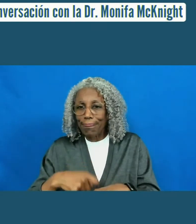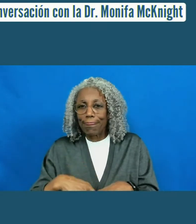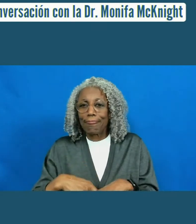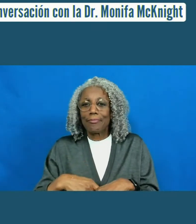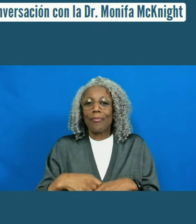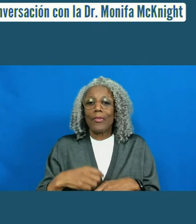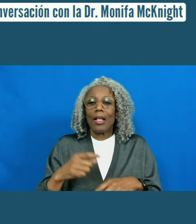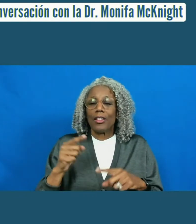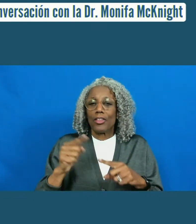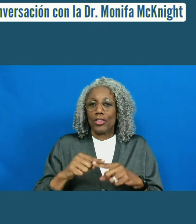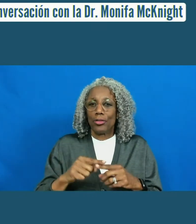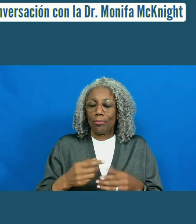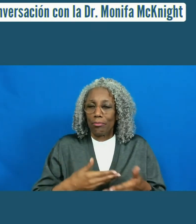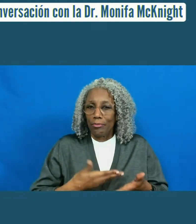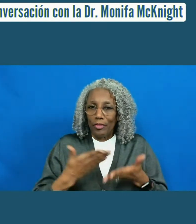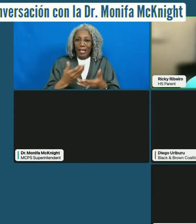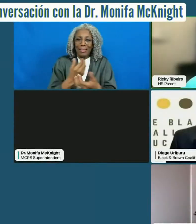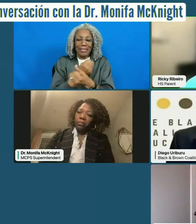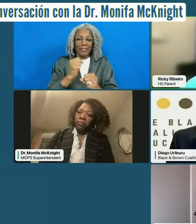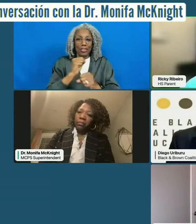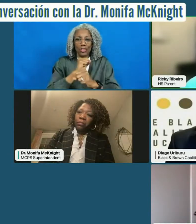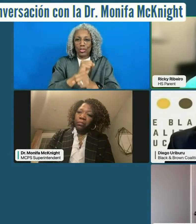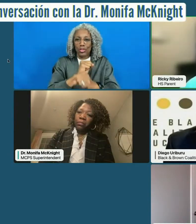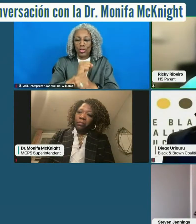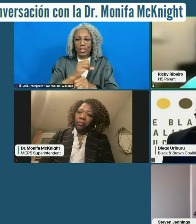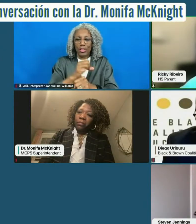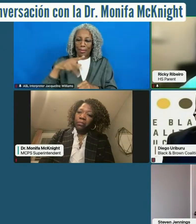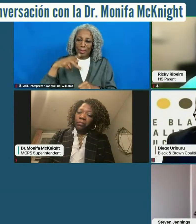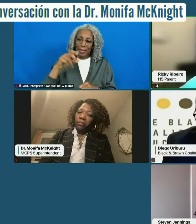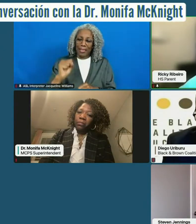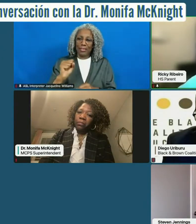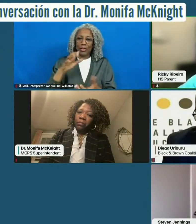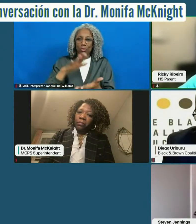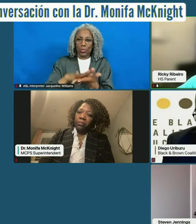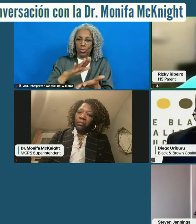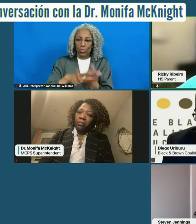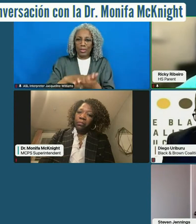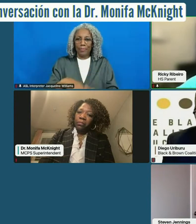and improve the diminished perception parents and students